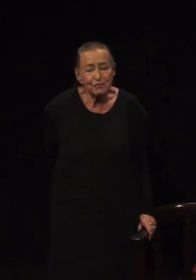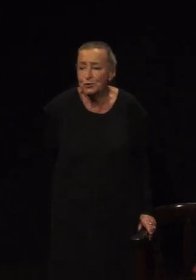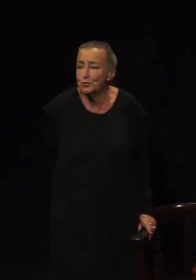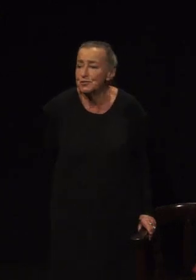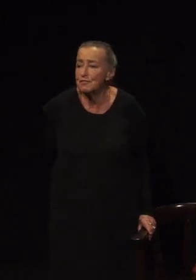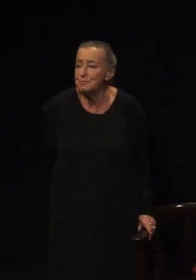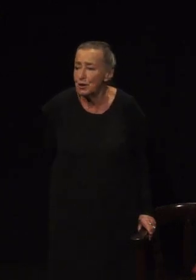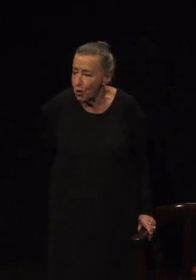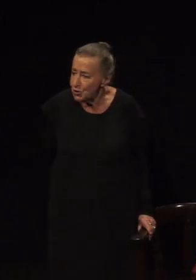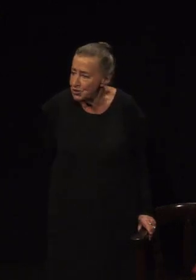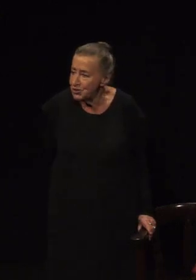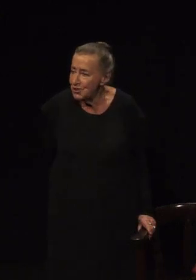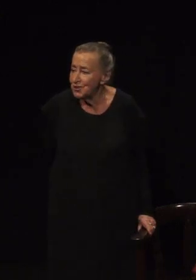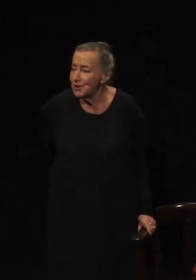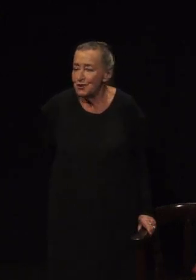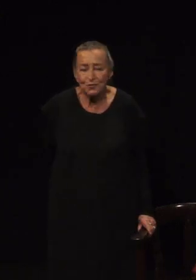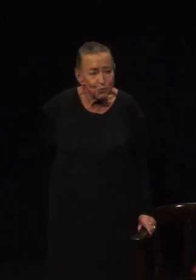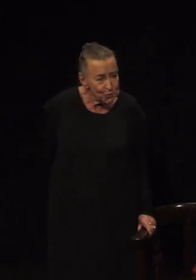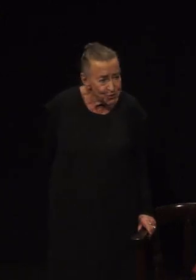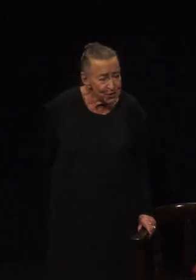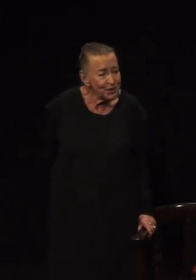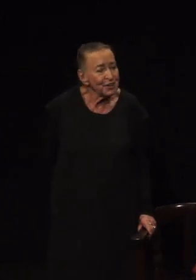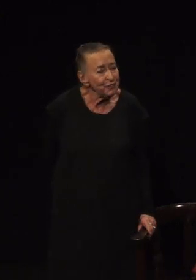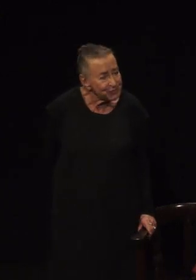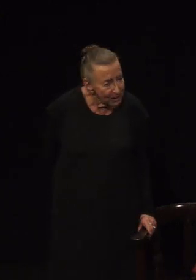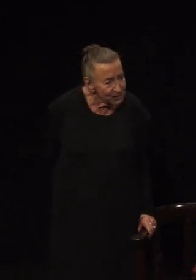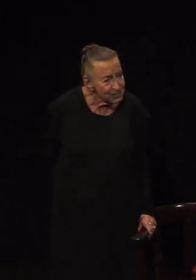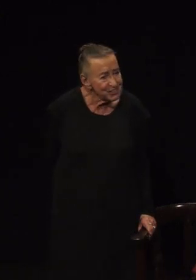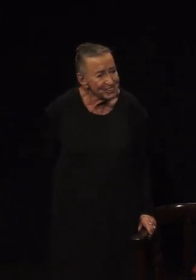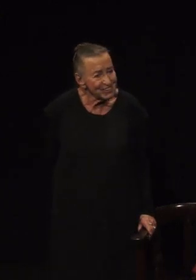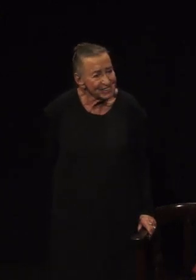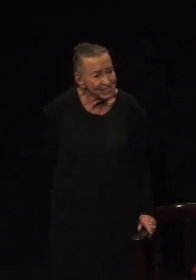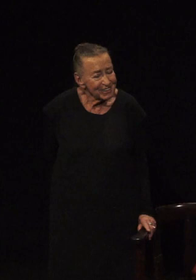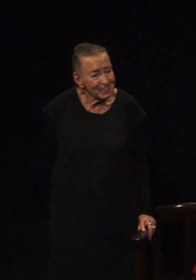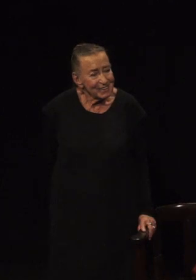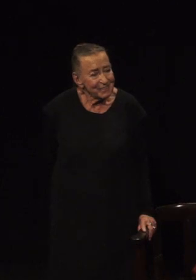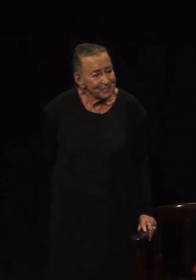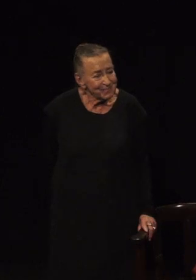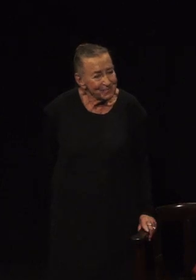for skillful handling of that instrument.